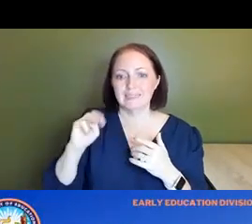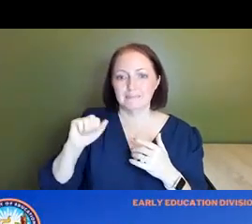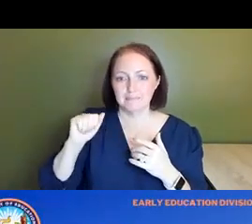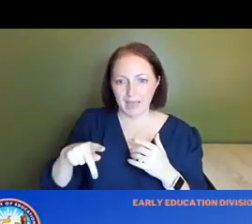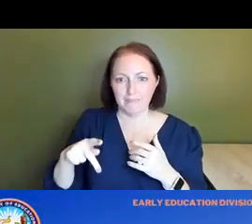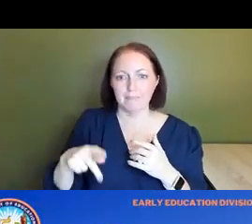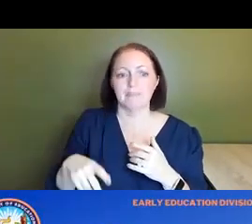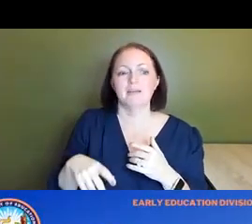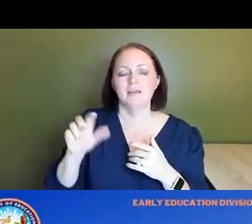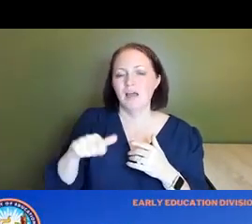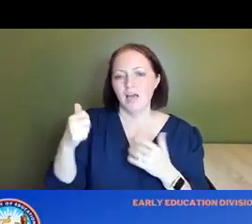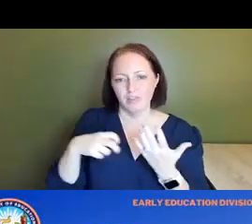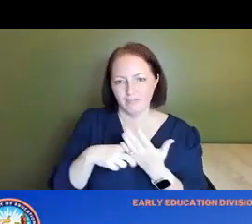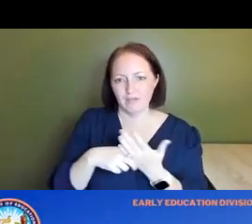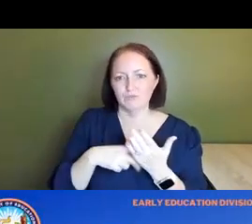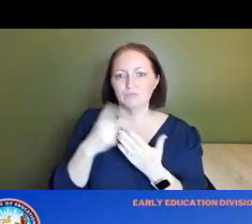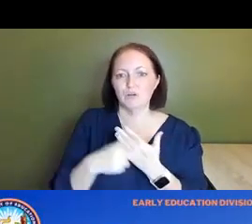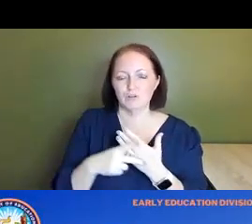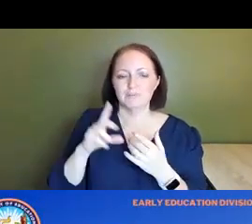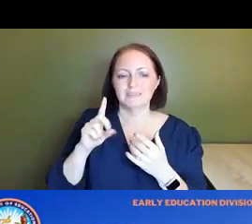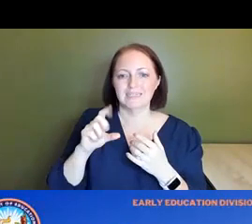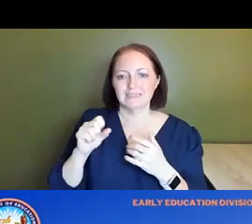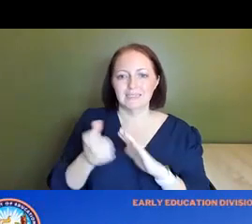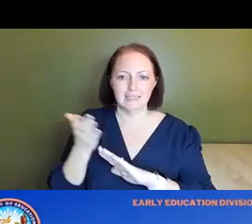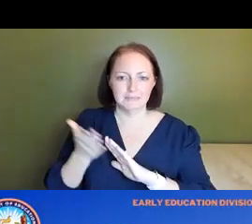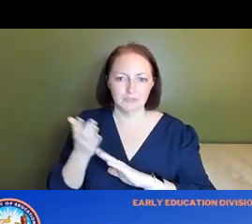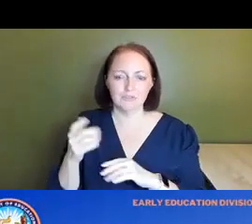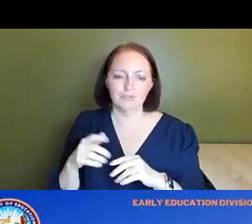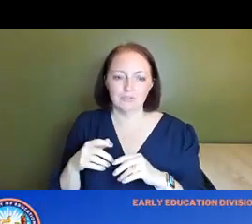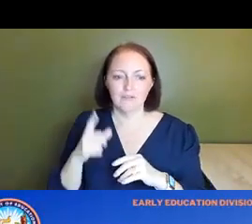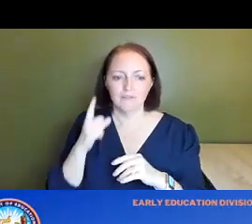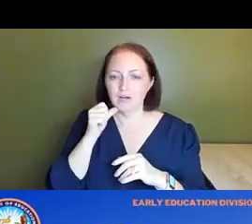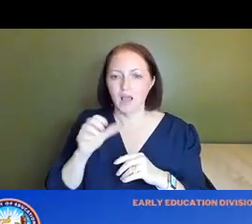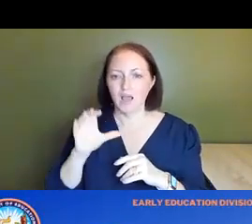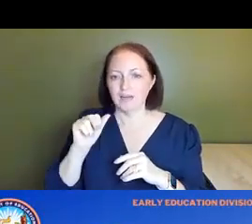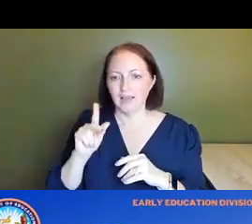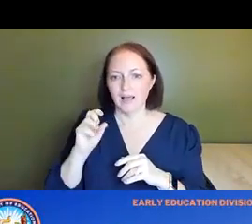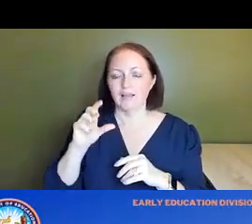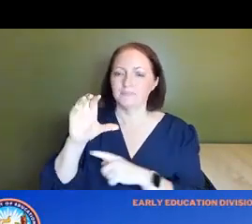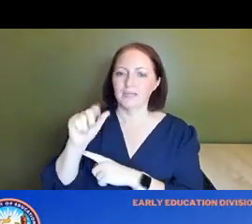which is another voucher program DSS administers for non-CalWORKs families which provides child